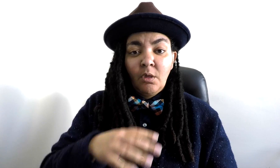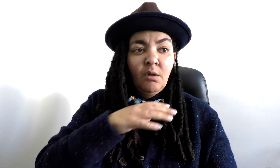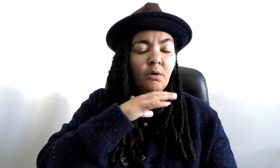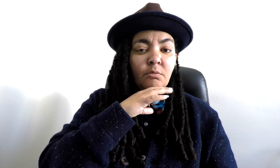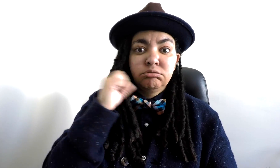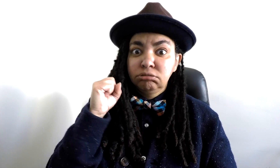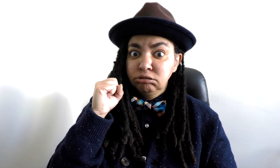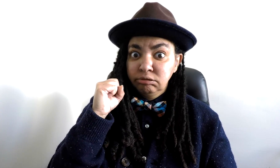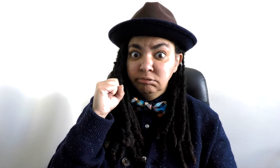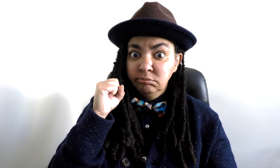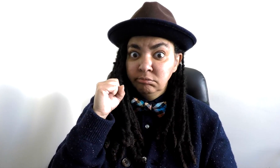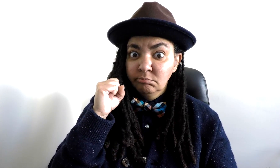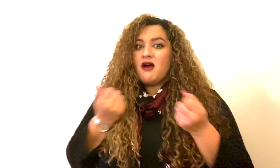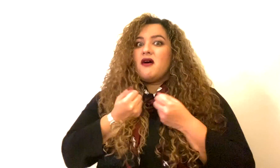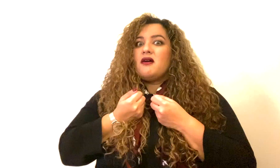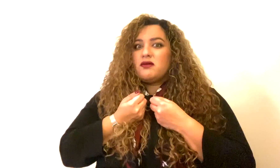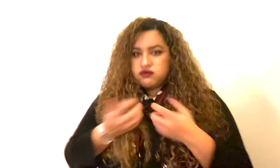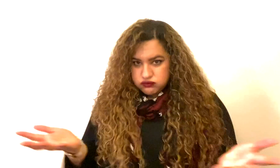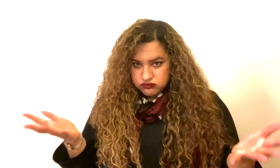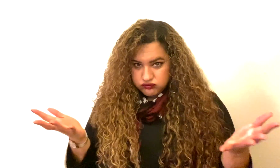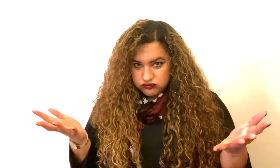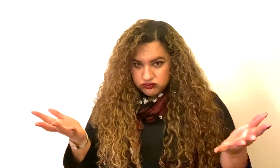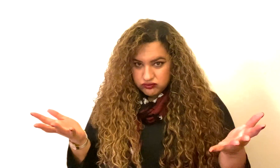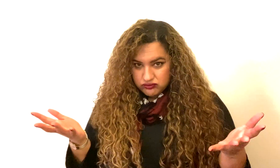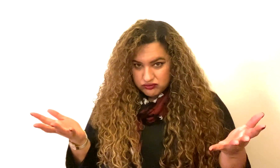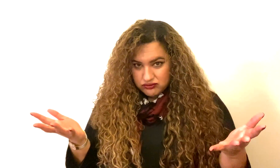So done. Completely worn-out.